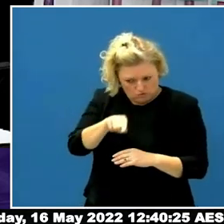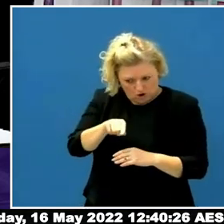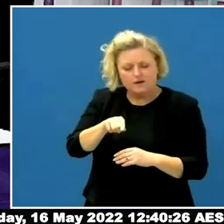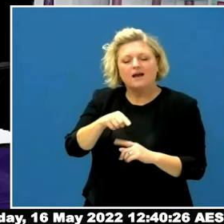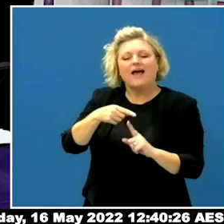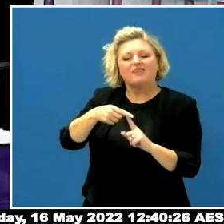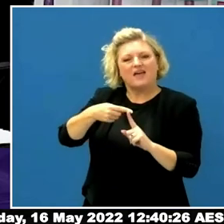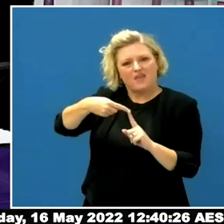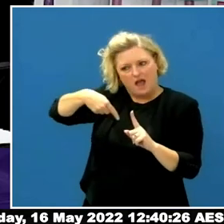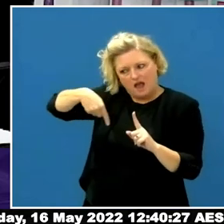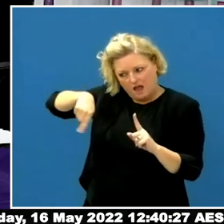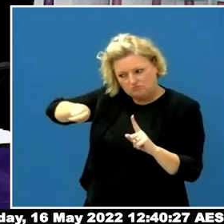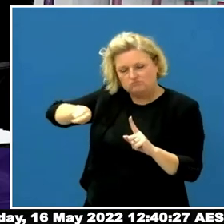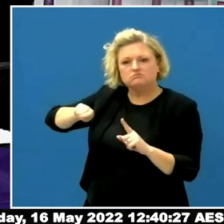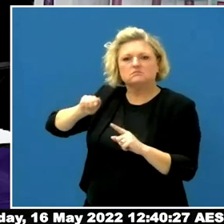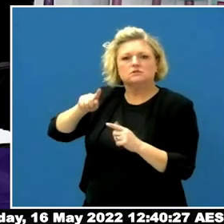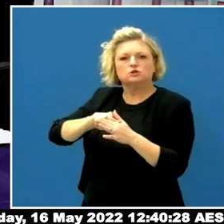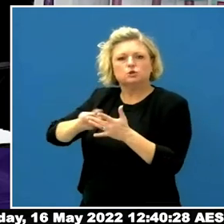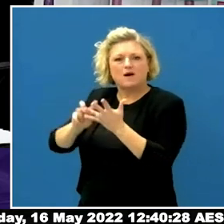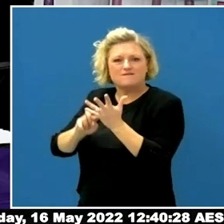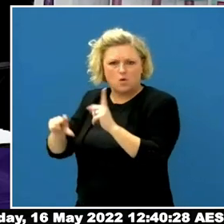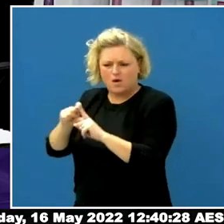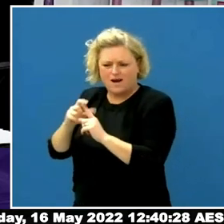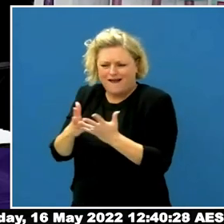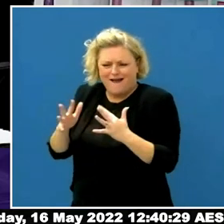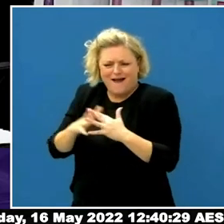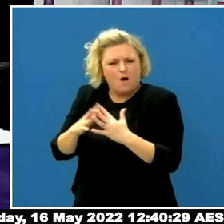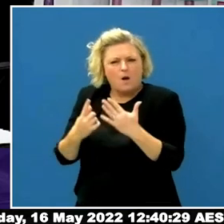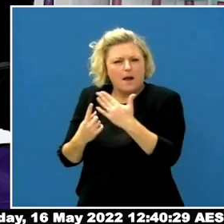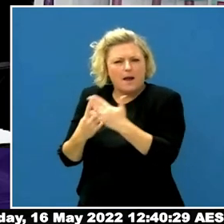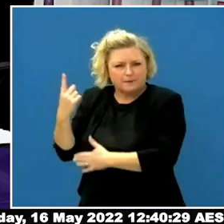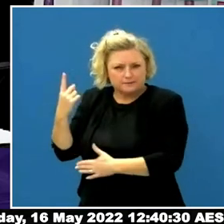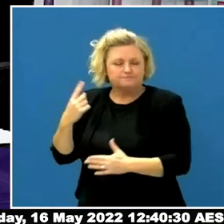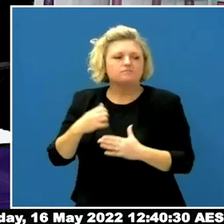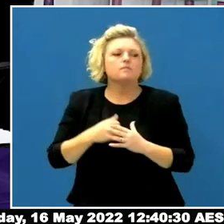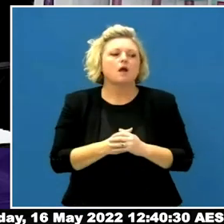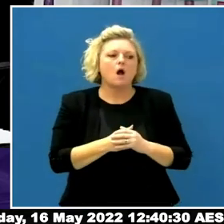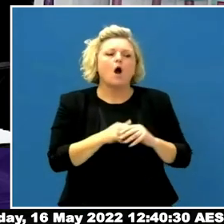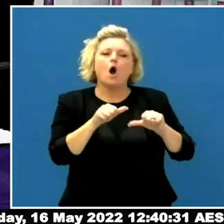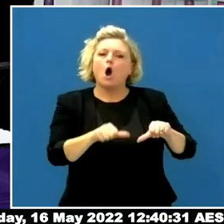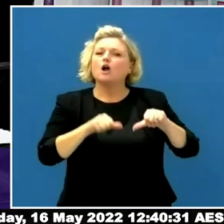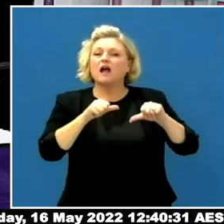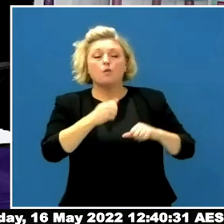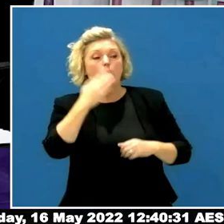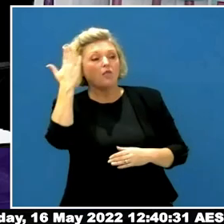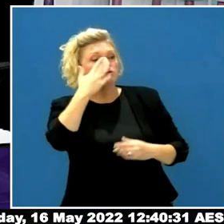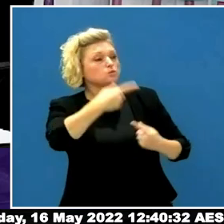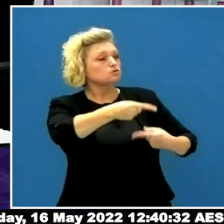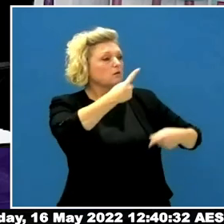They just told us that they had a lot of students that had previously gone from